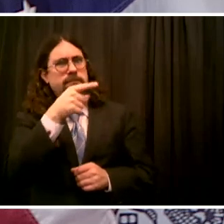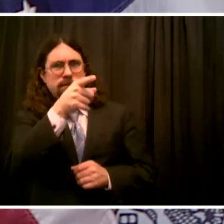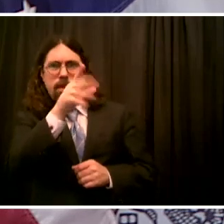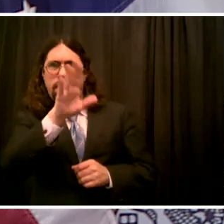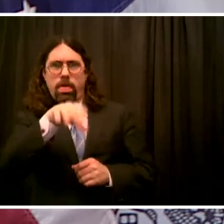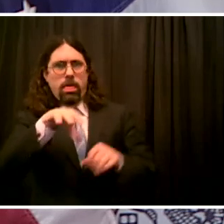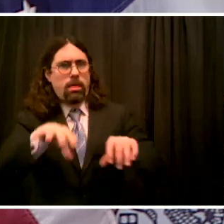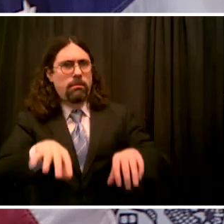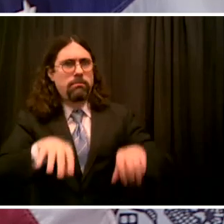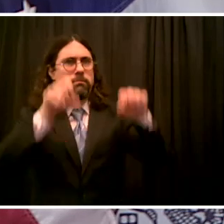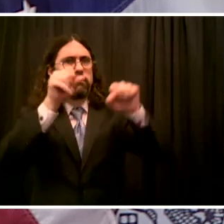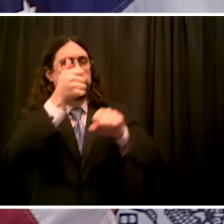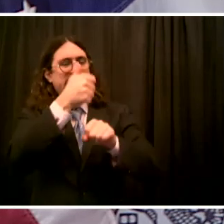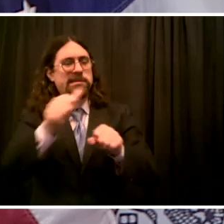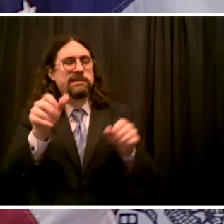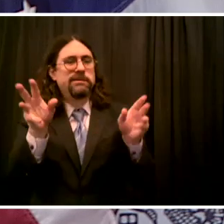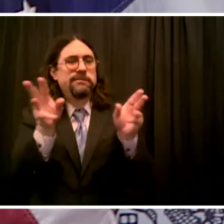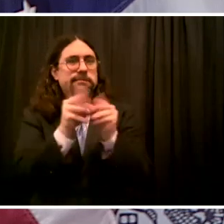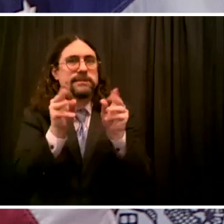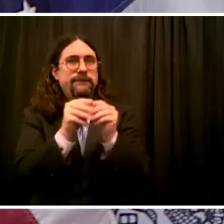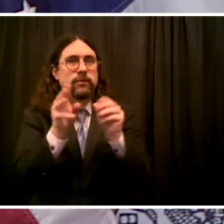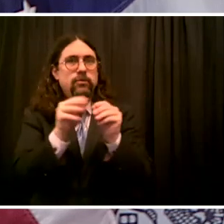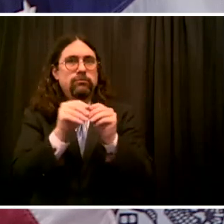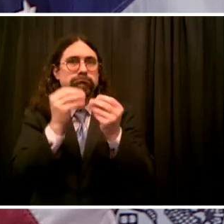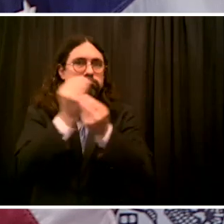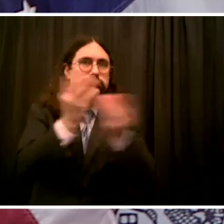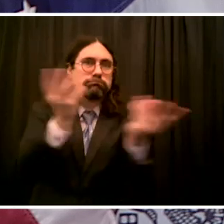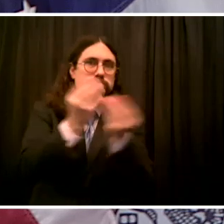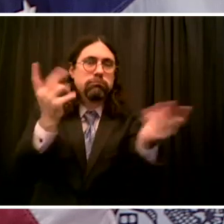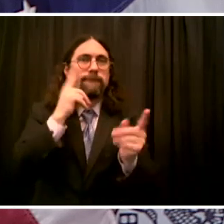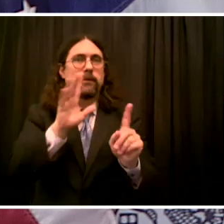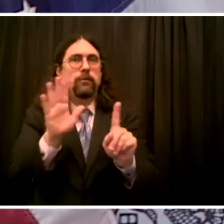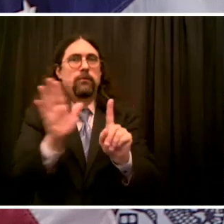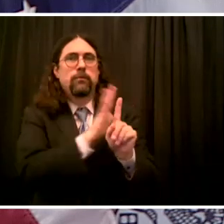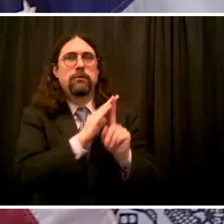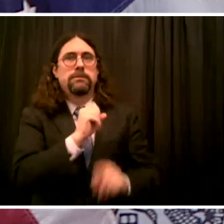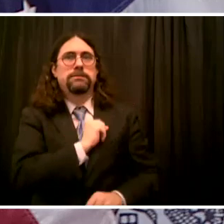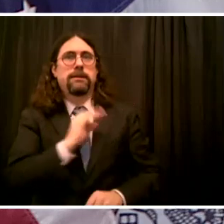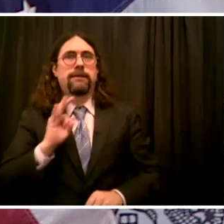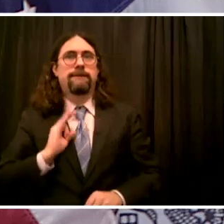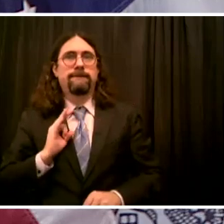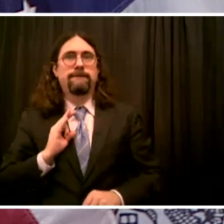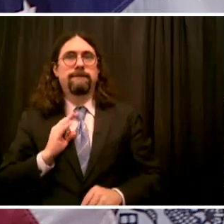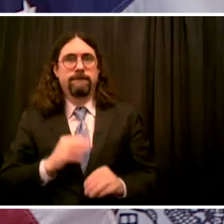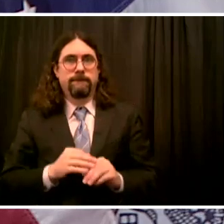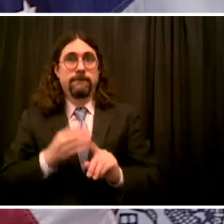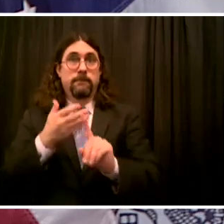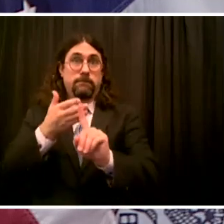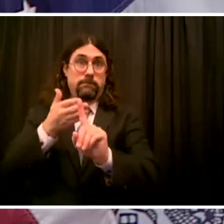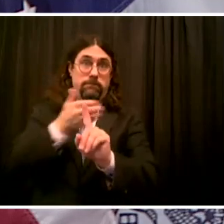PRESS CONFERENCE FOR THE MEDIA, WI YTHOU AND YOUR EXECUTIVE STAFF SINCE BEFORE THE START OF THE NDPAEMCI ONMARCH